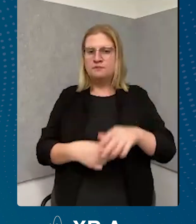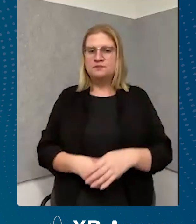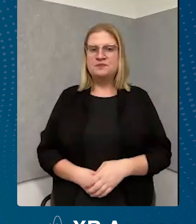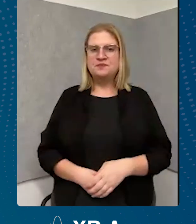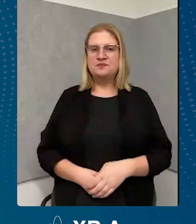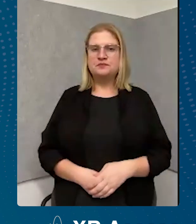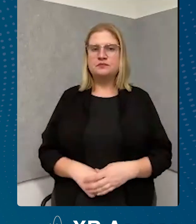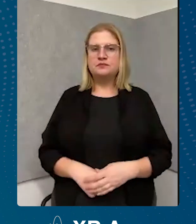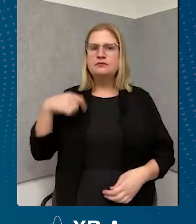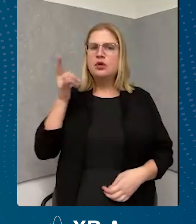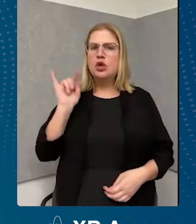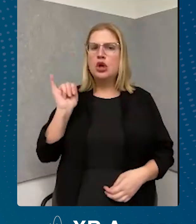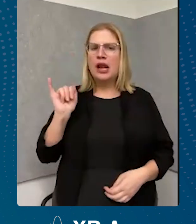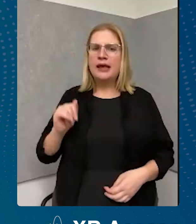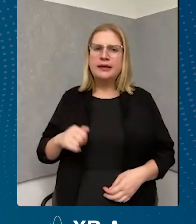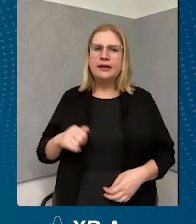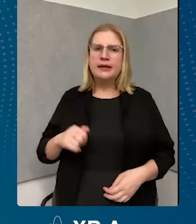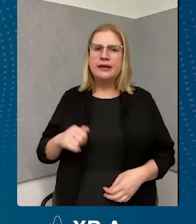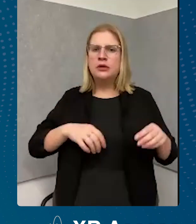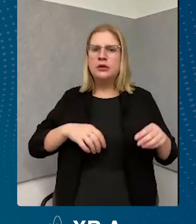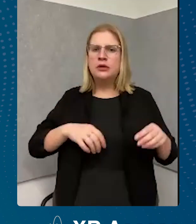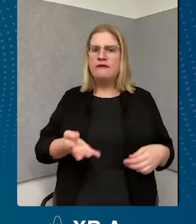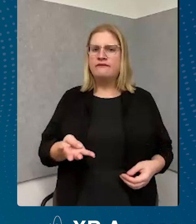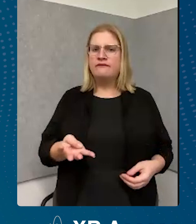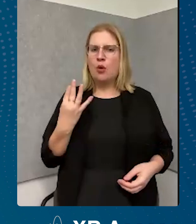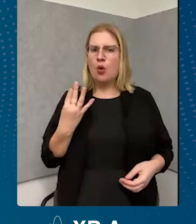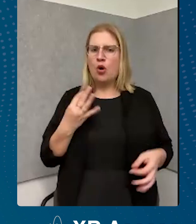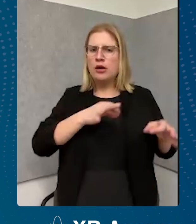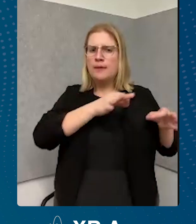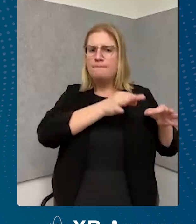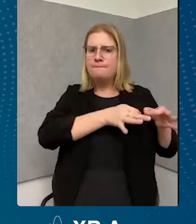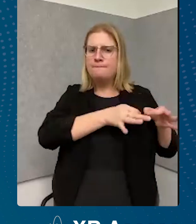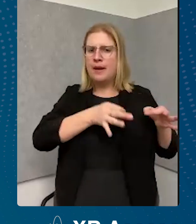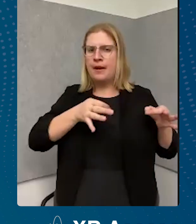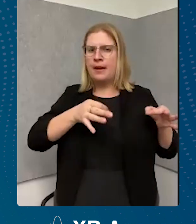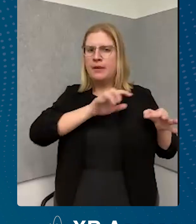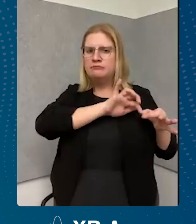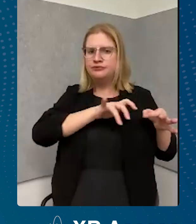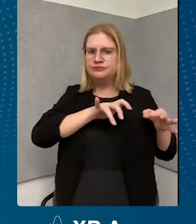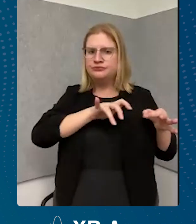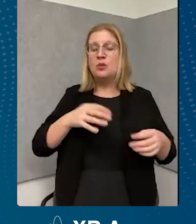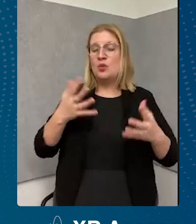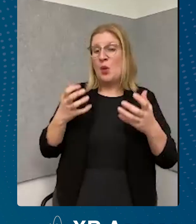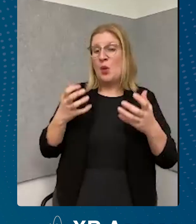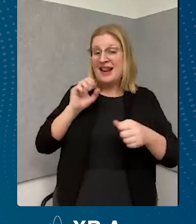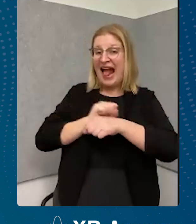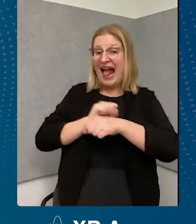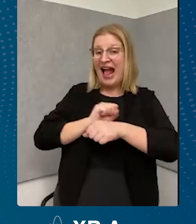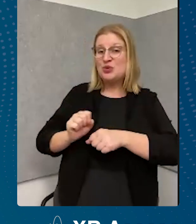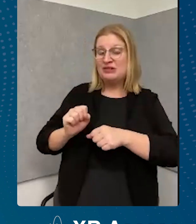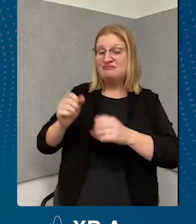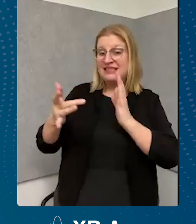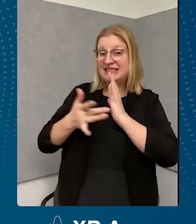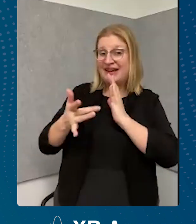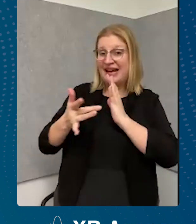It's a little Arduino device. We wanted to get an actual sip and puff device, but those are upwards of $1,000, so we didn't have the funds to do so.